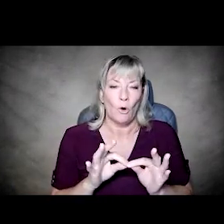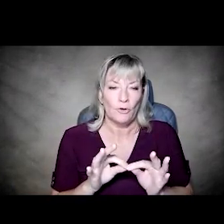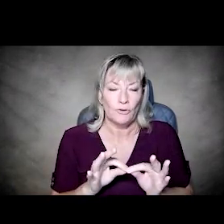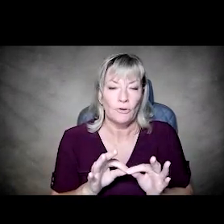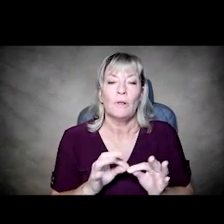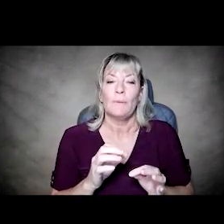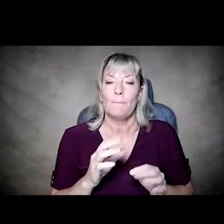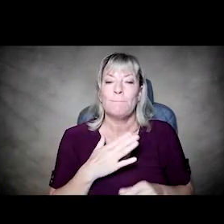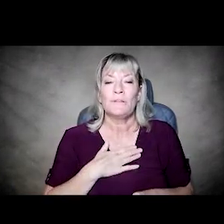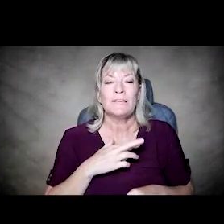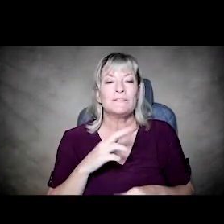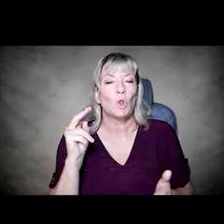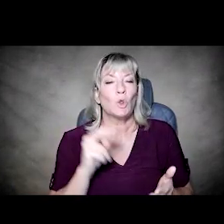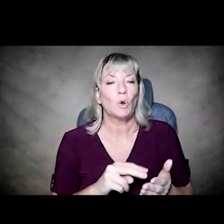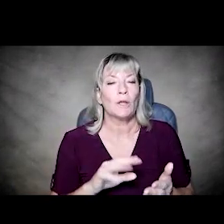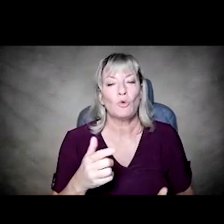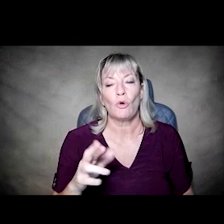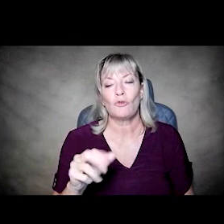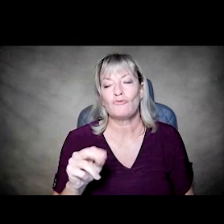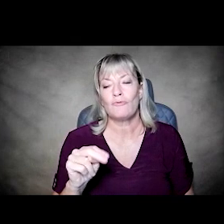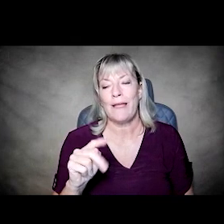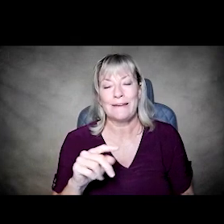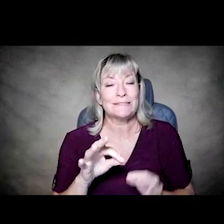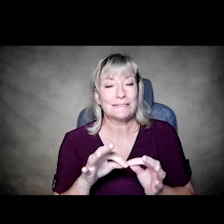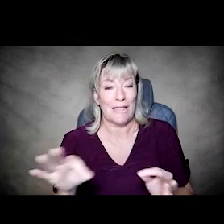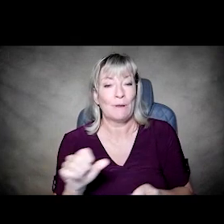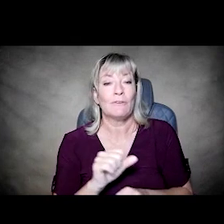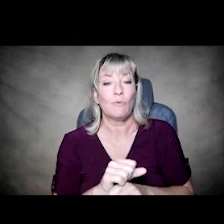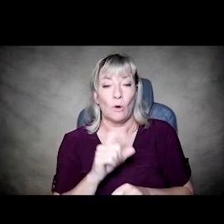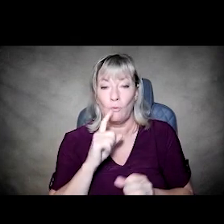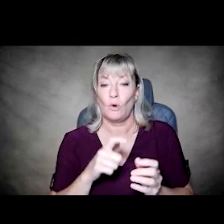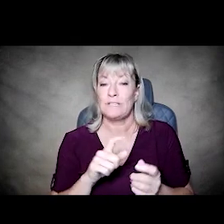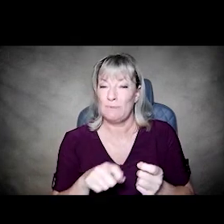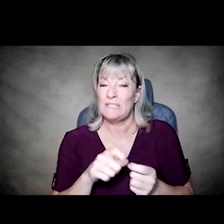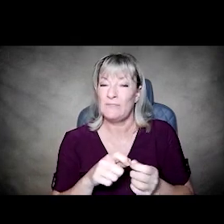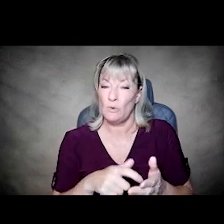Please reference your grant statement of work for specific requirements, but generally,